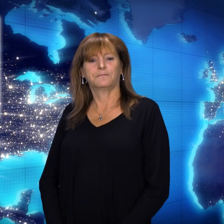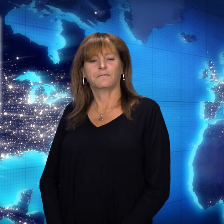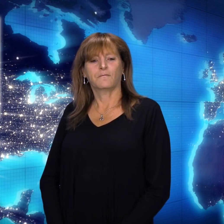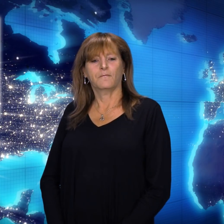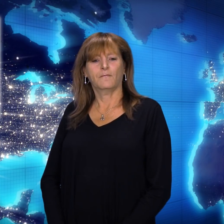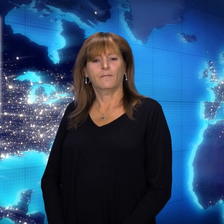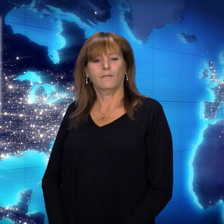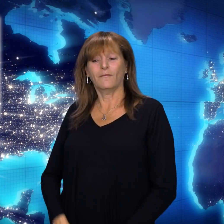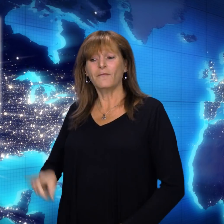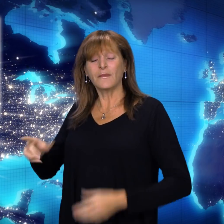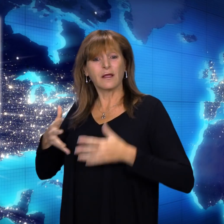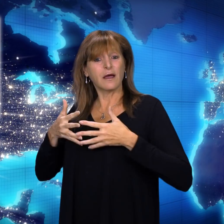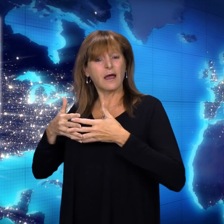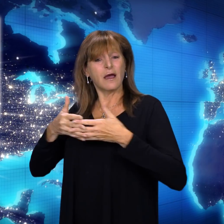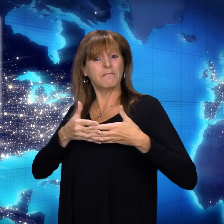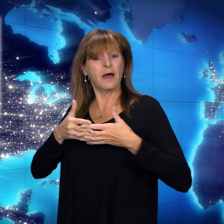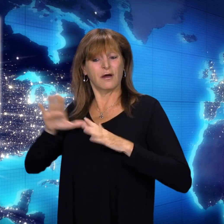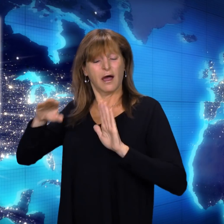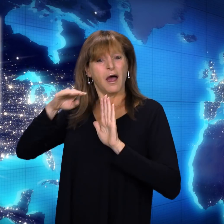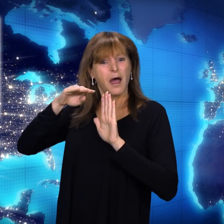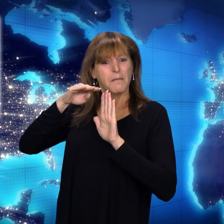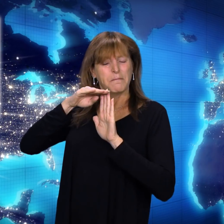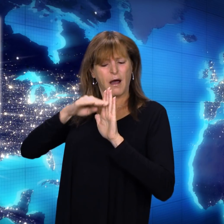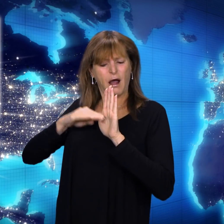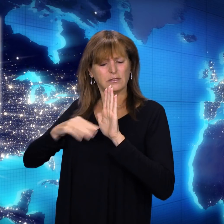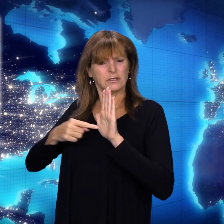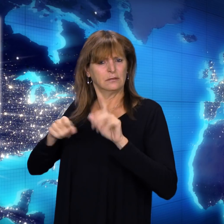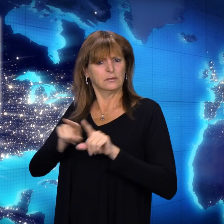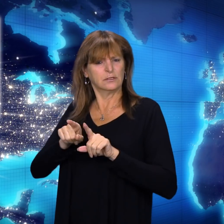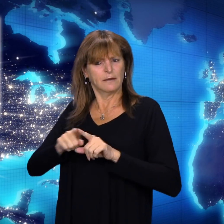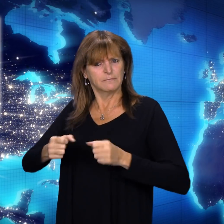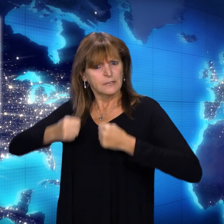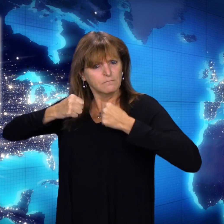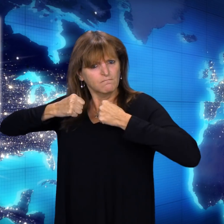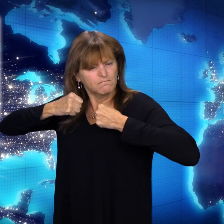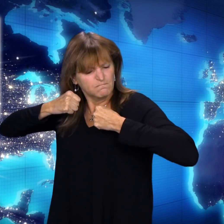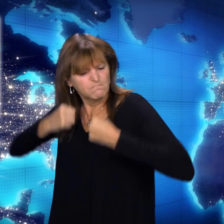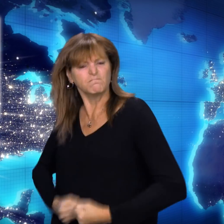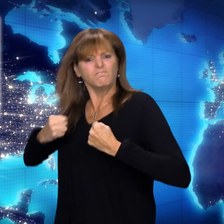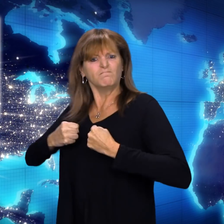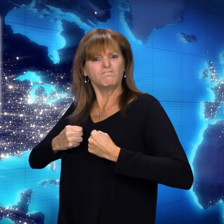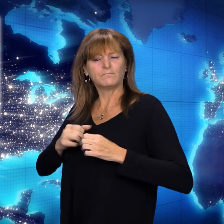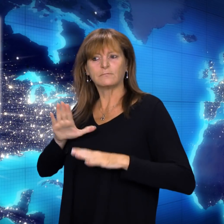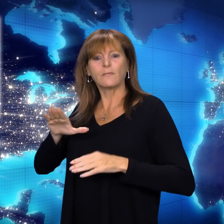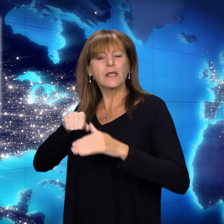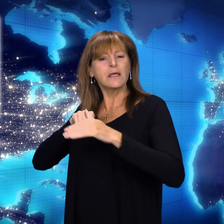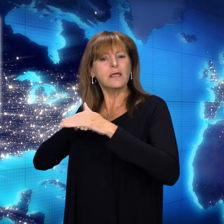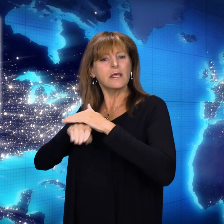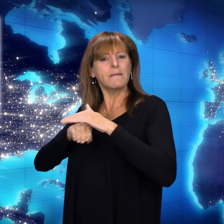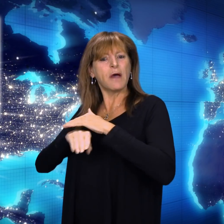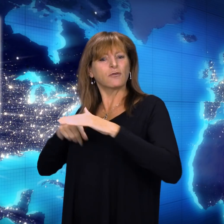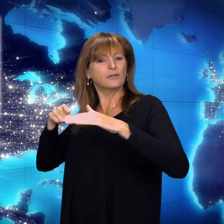The U.S.’s hard-line policies on immigration make it difficult for